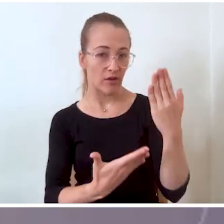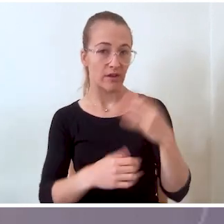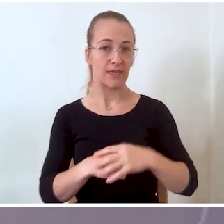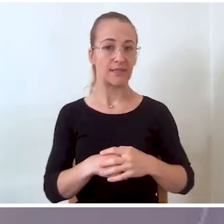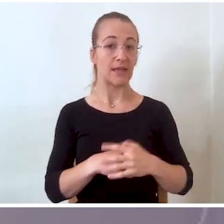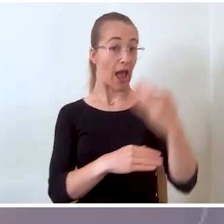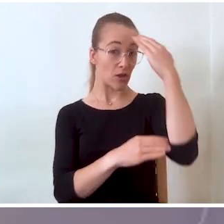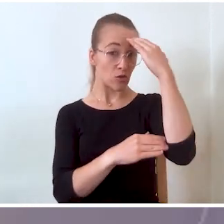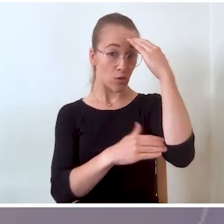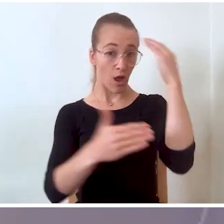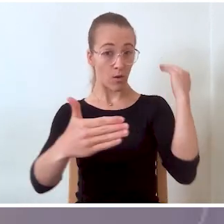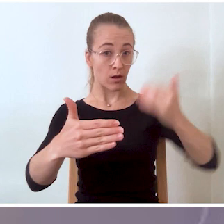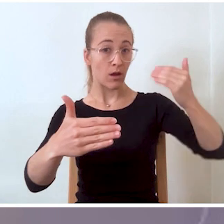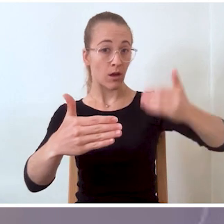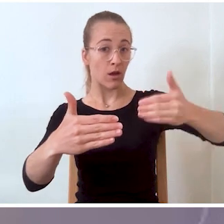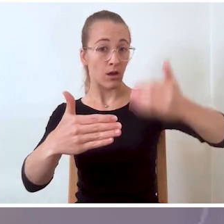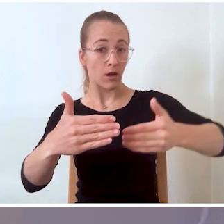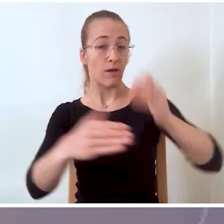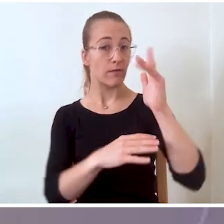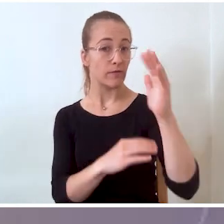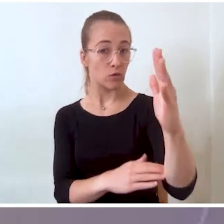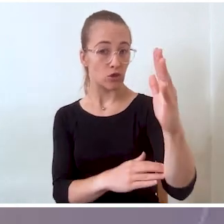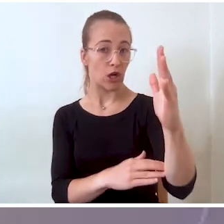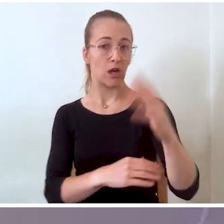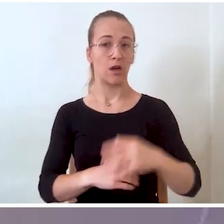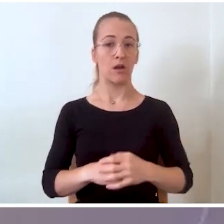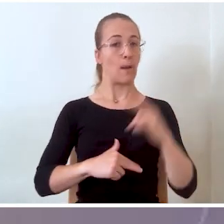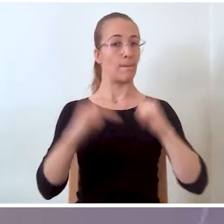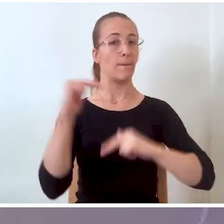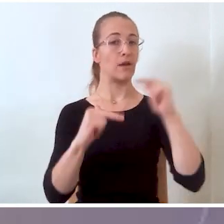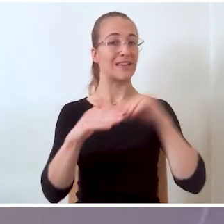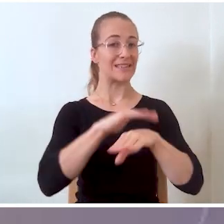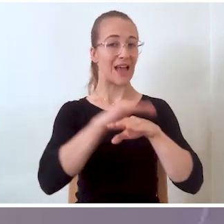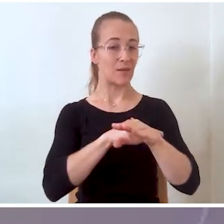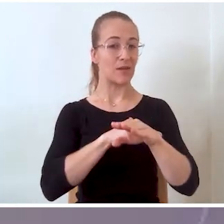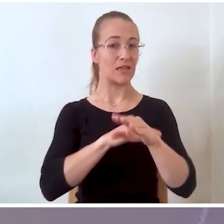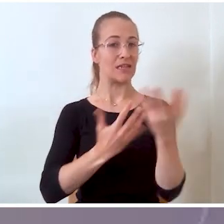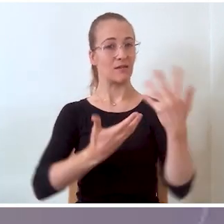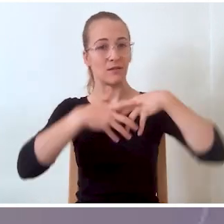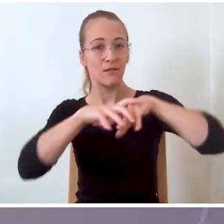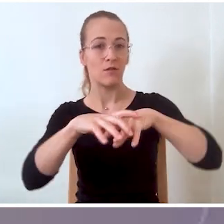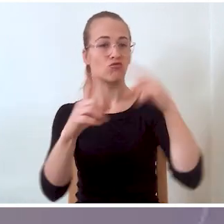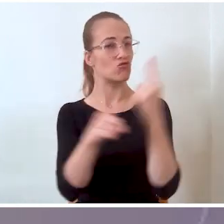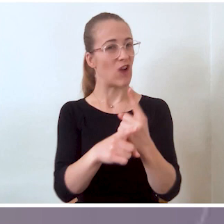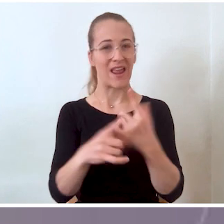and you know it's coming ahead in the future, build accessibility into it right now.